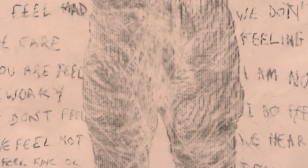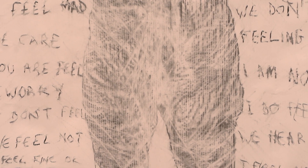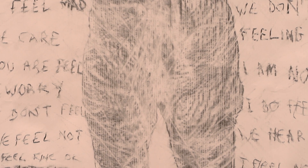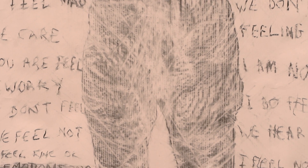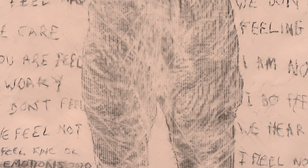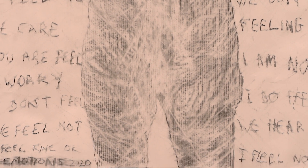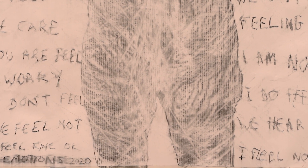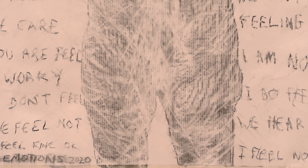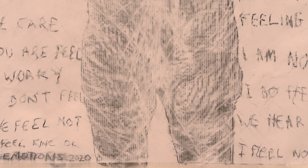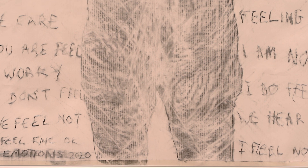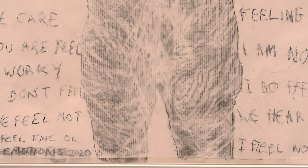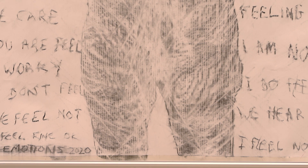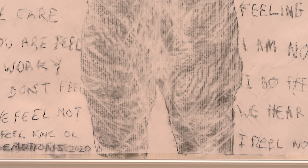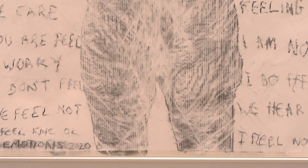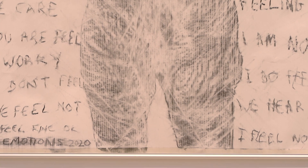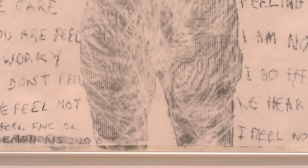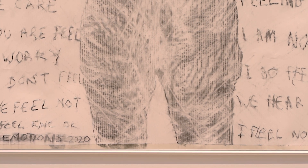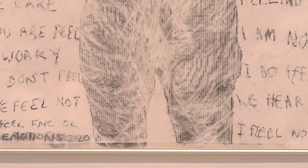I used a rubber and scratched it all out, all the way down.